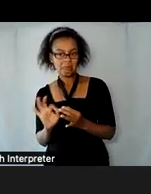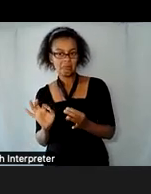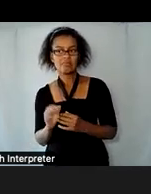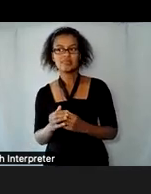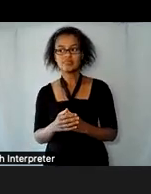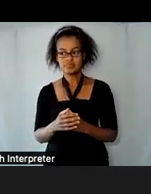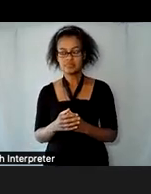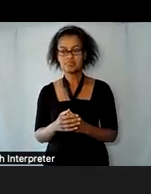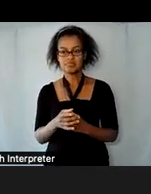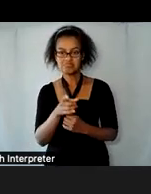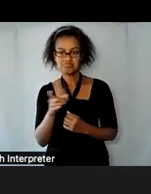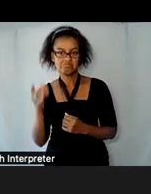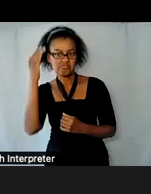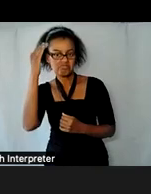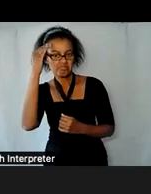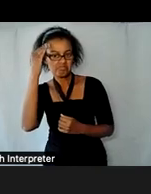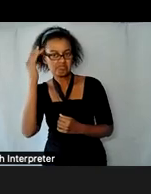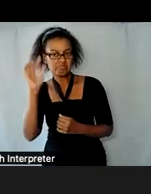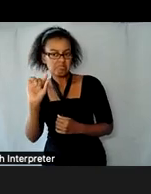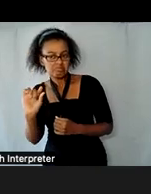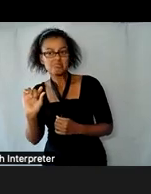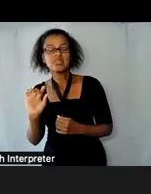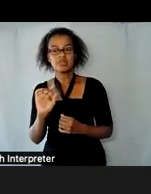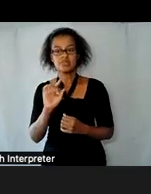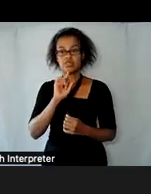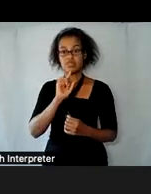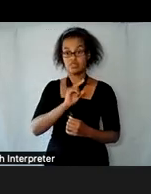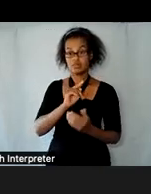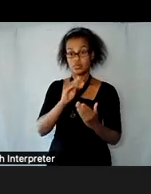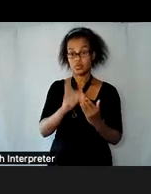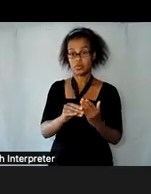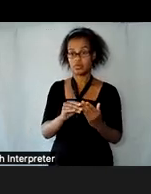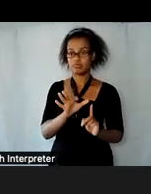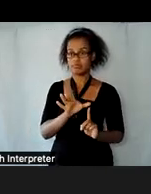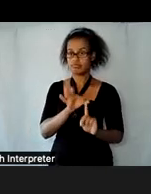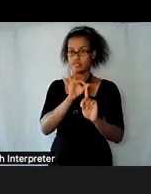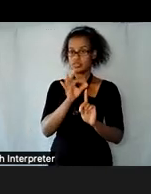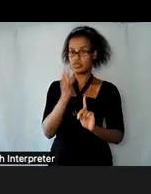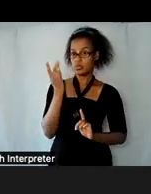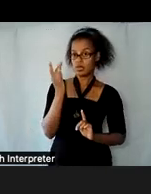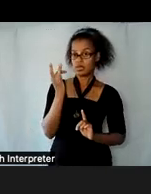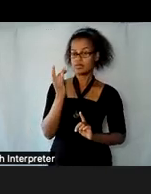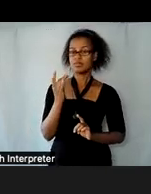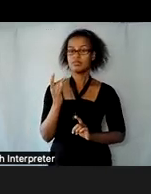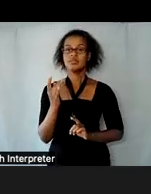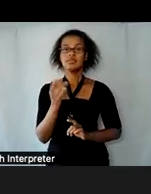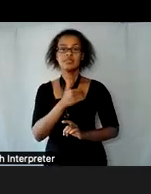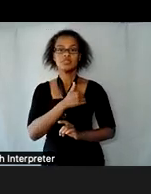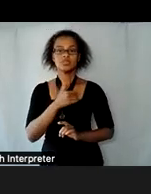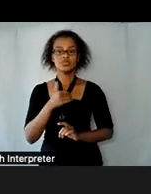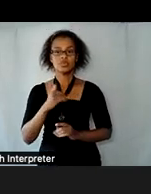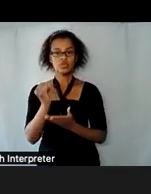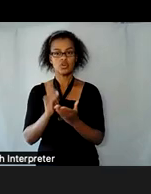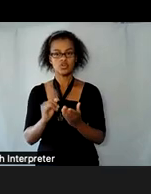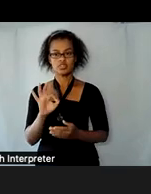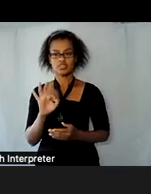But what makes this grant program very unique is the support that is offered by Toronto Arts Foundation.